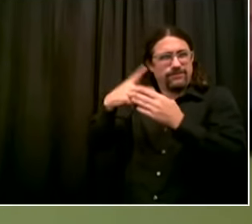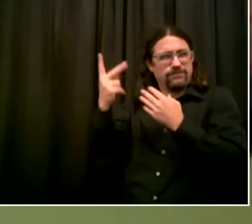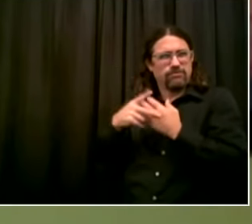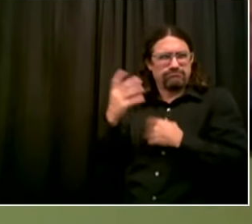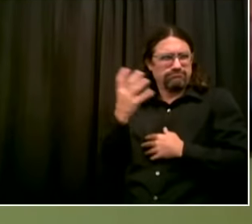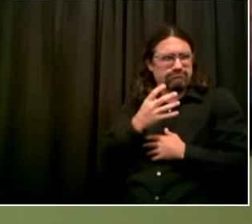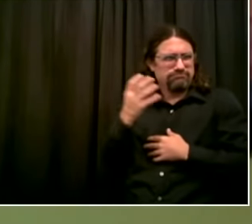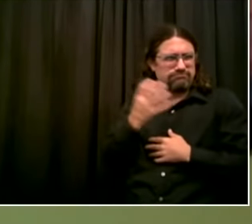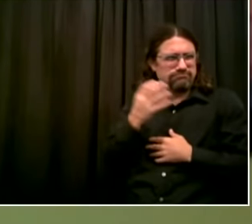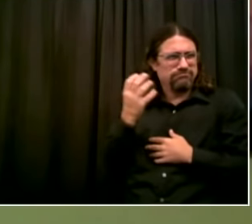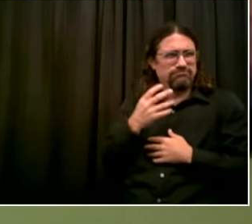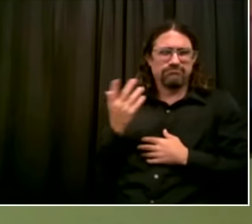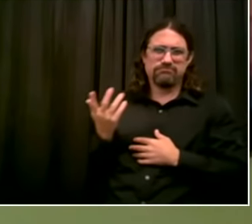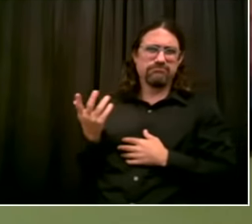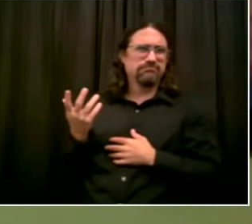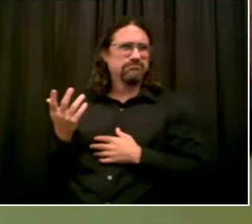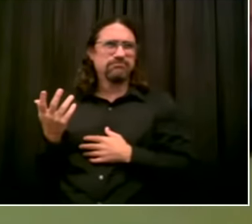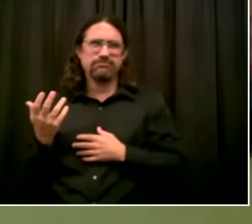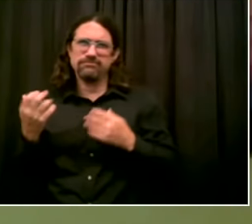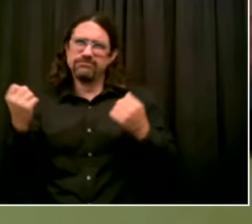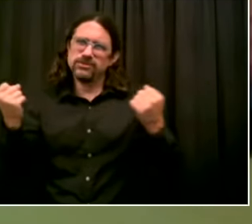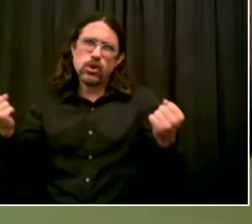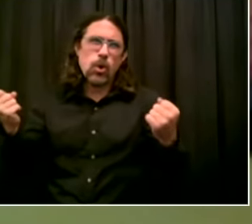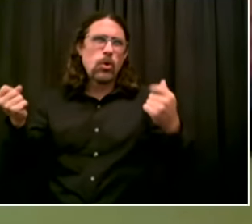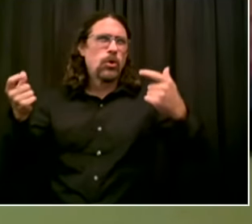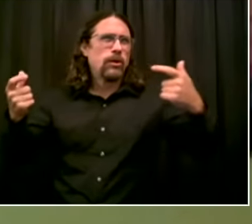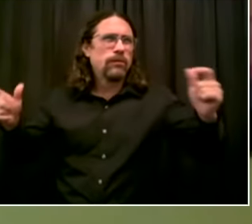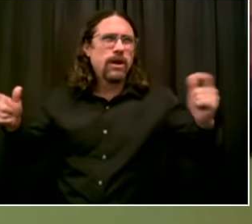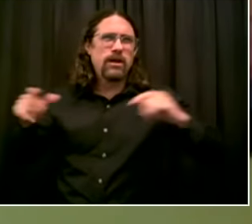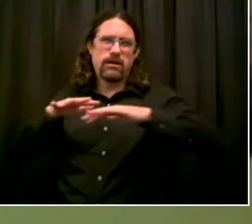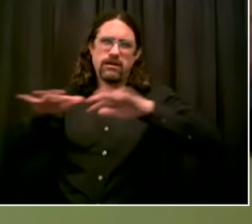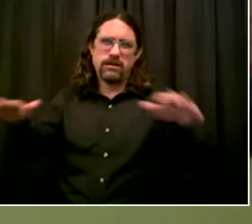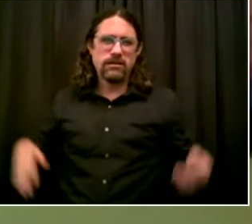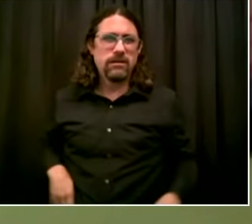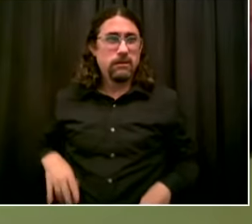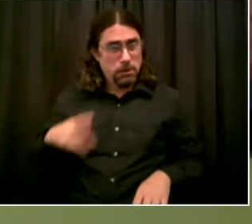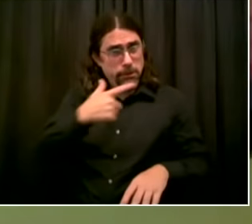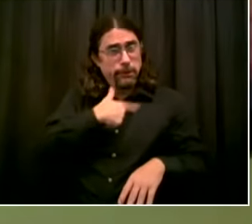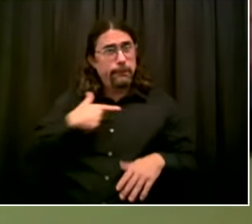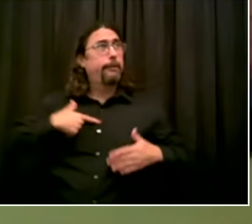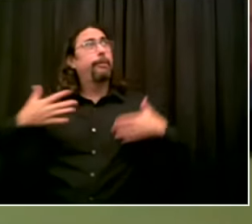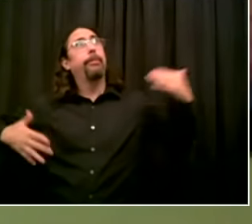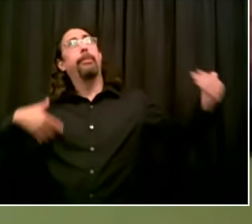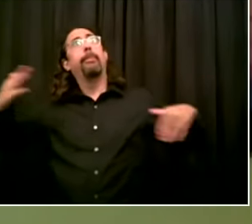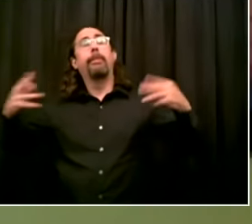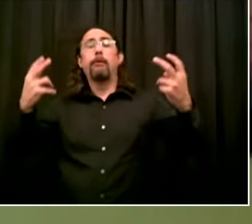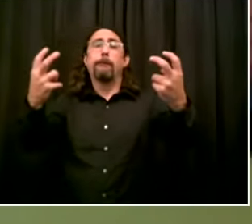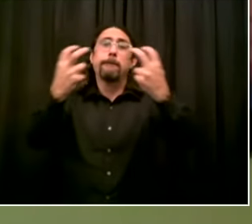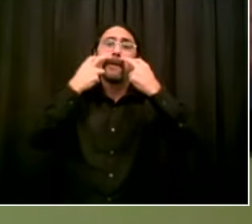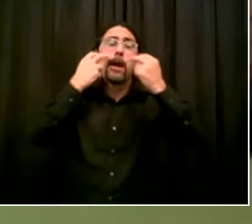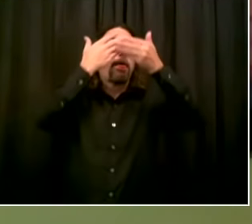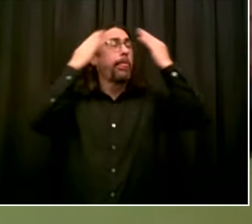I WANT TO TOUCH ON THE TWO POINTS IN THAT 2ND QUESTION. ONE, THE